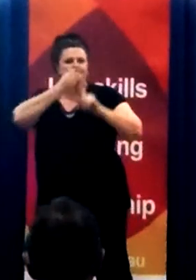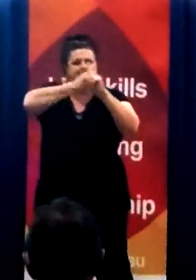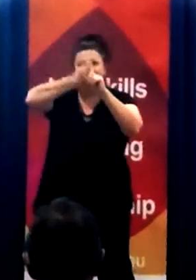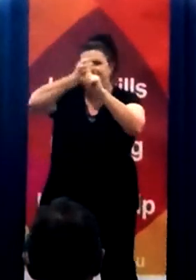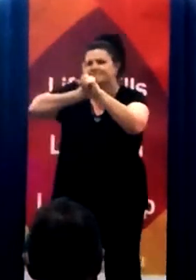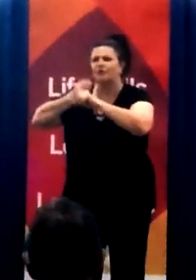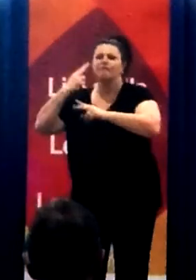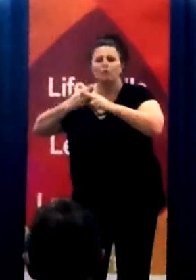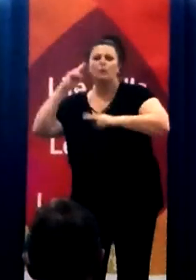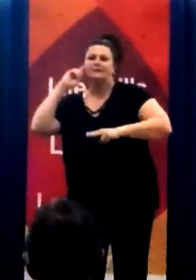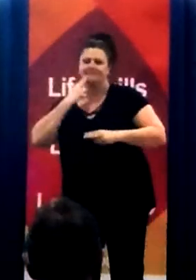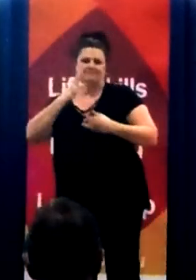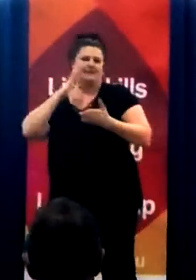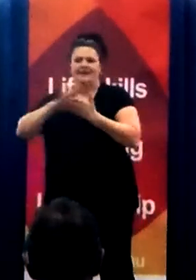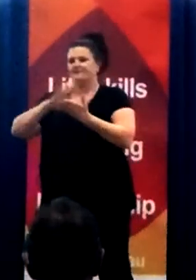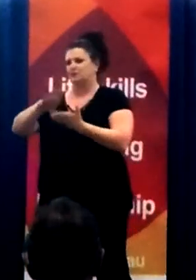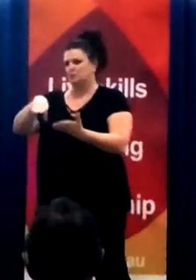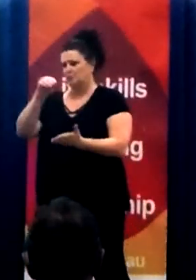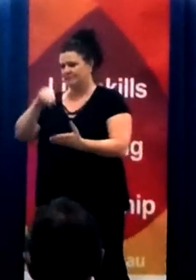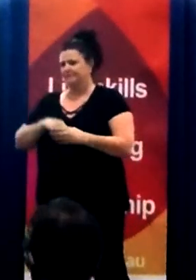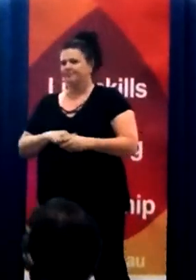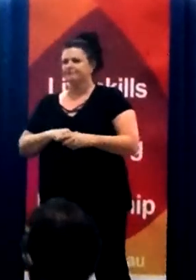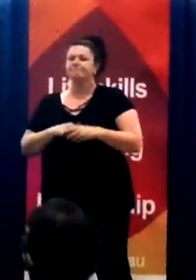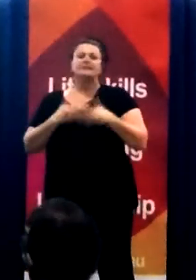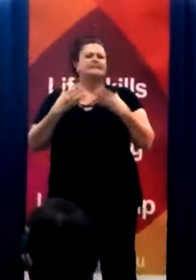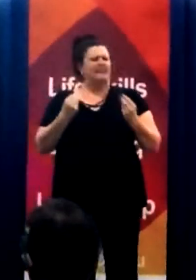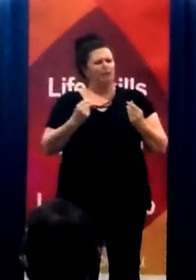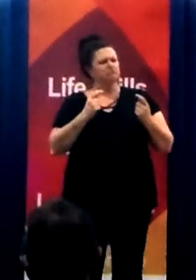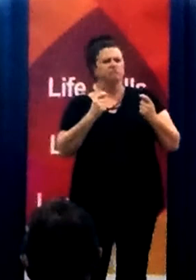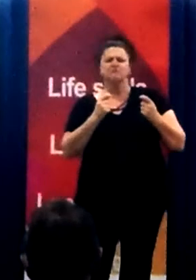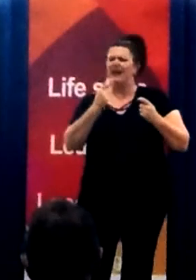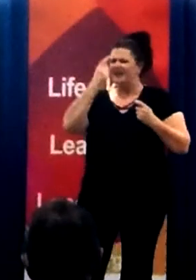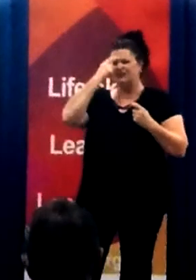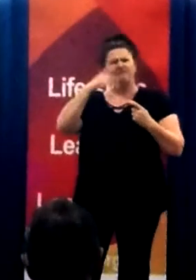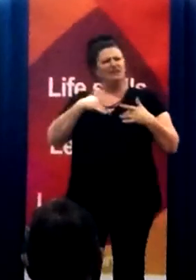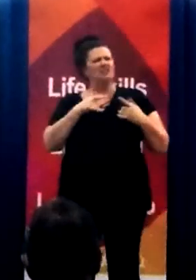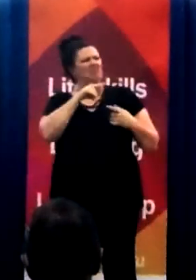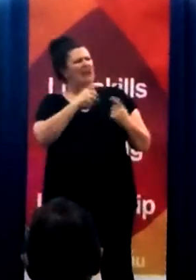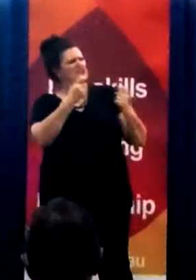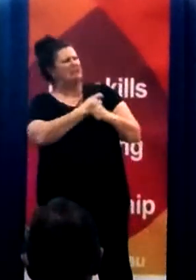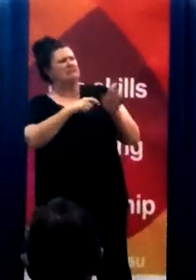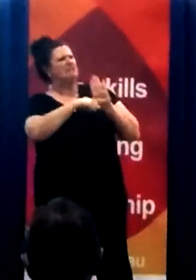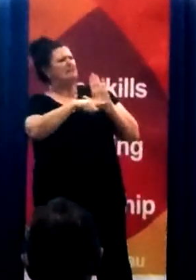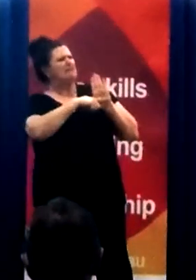and Hard of Hearing students. Some changes look negative on the surface, but you will soon realise that space is being